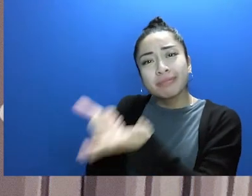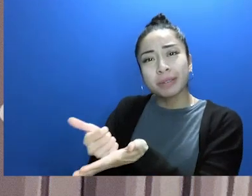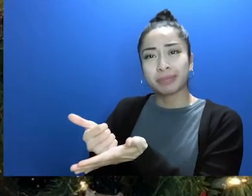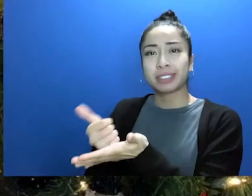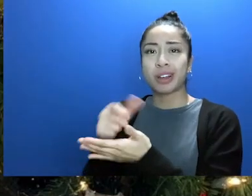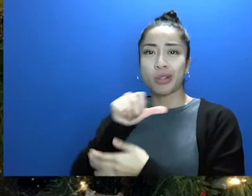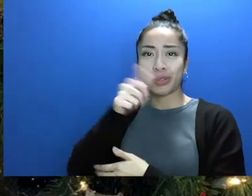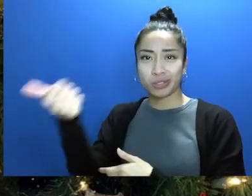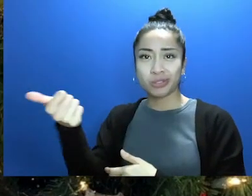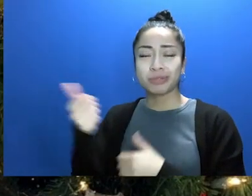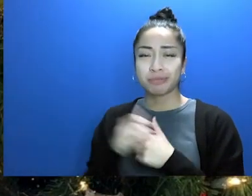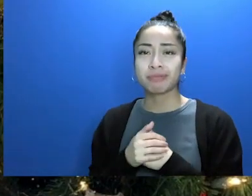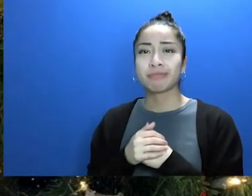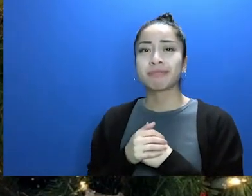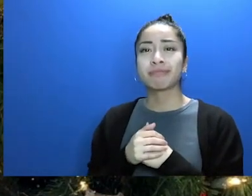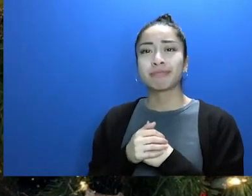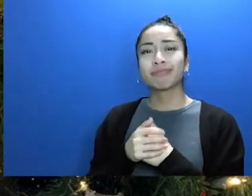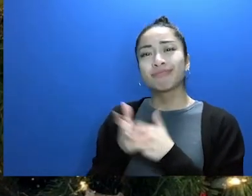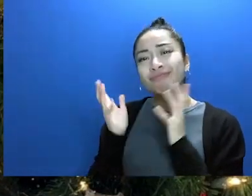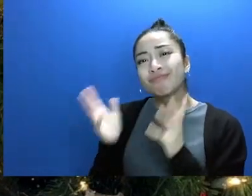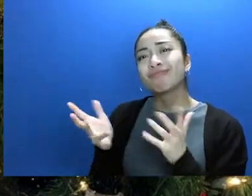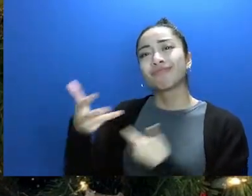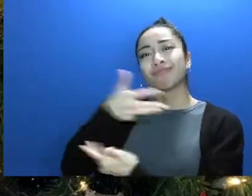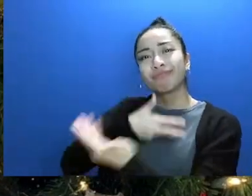the new friends all laughed as snow fell from above